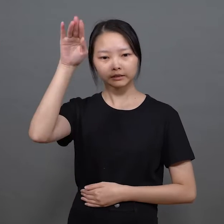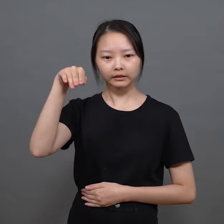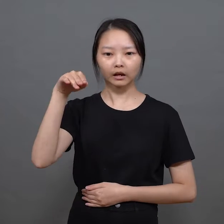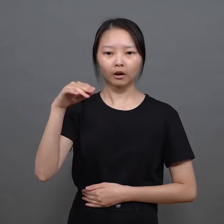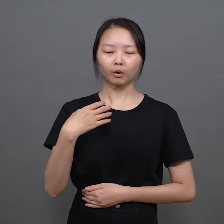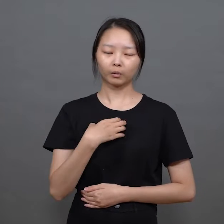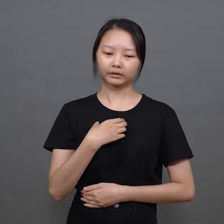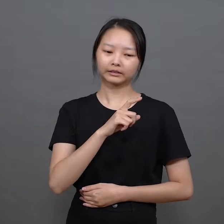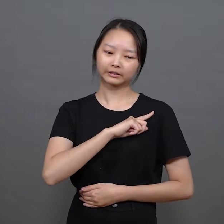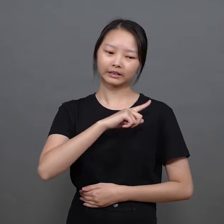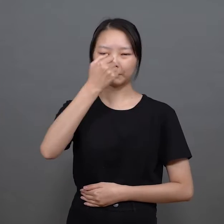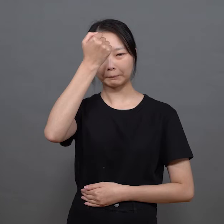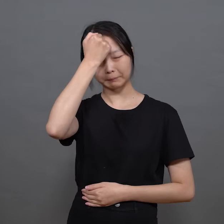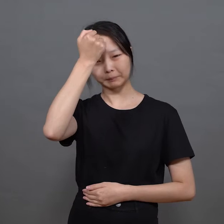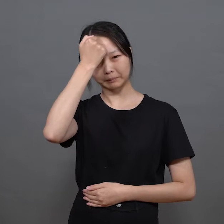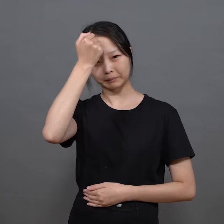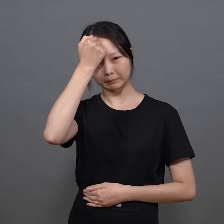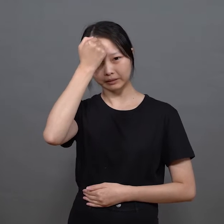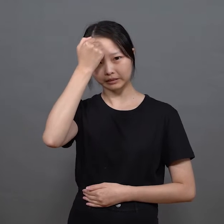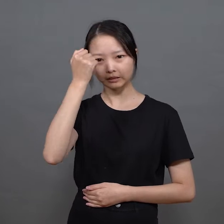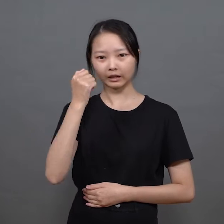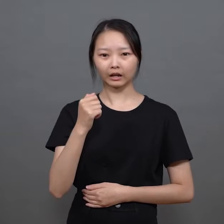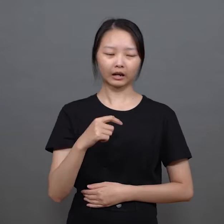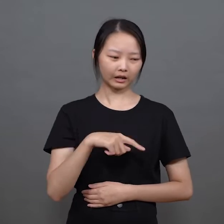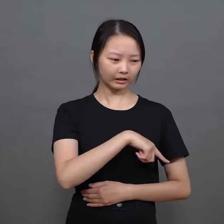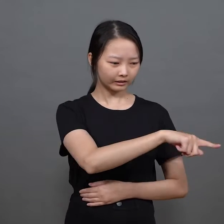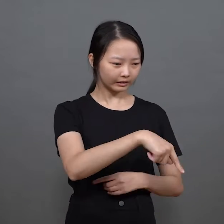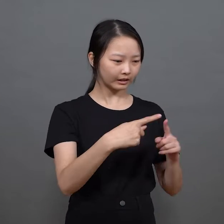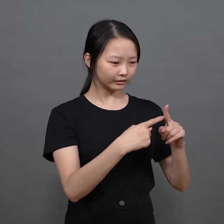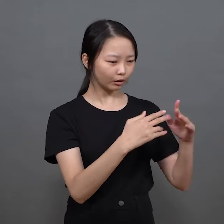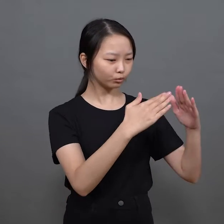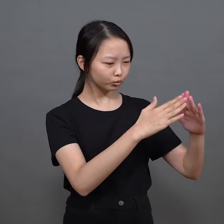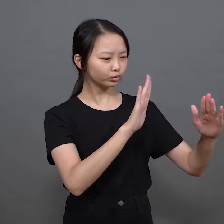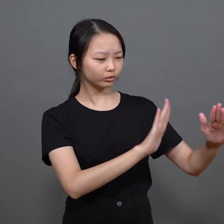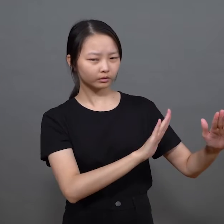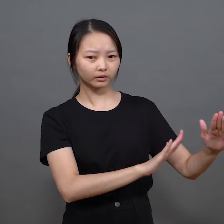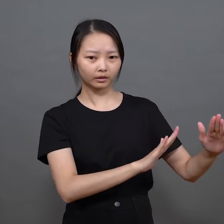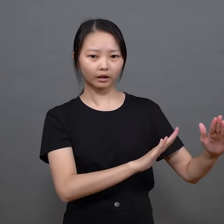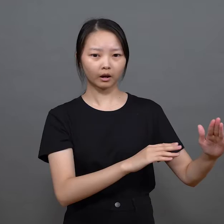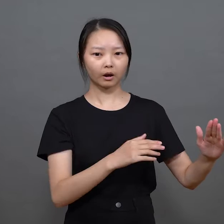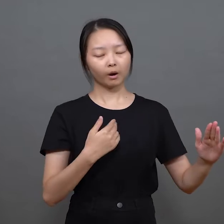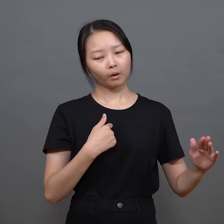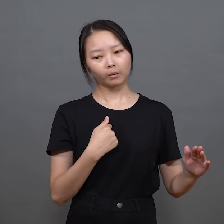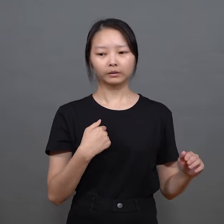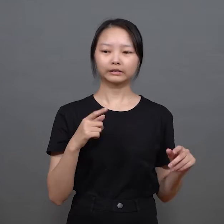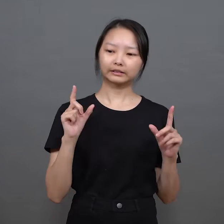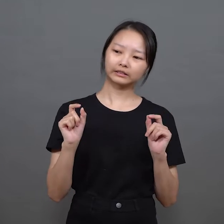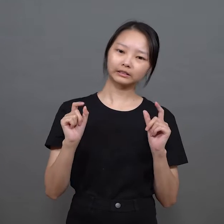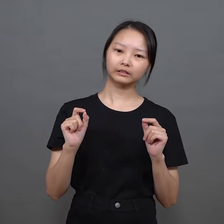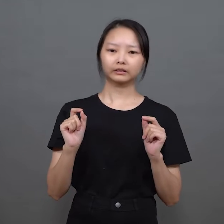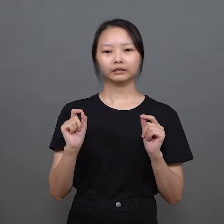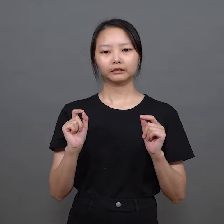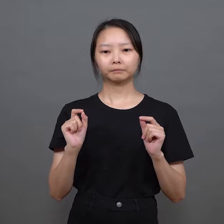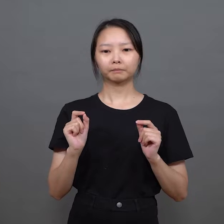And then I realised what a fool I am You know, people are living here I mean